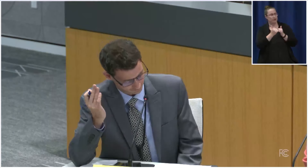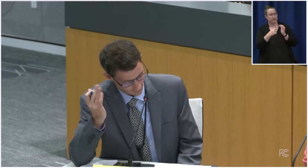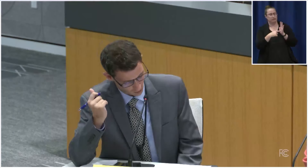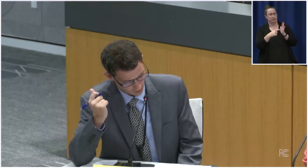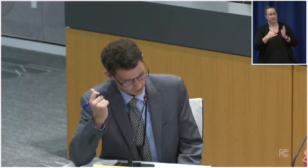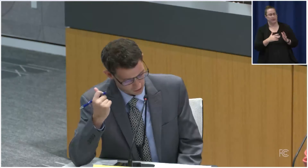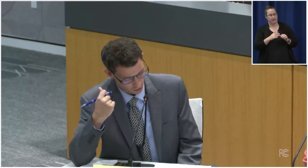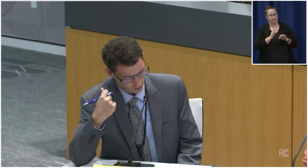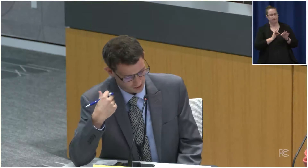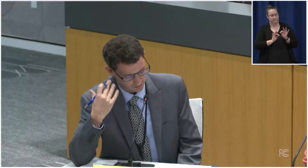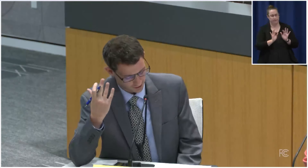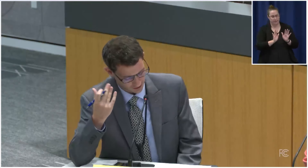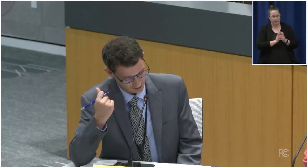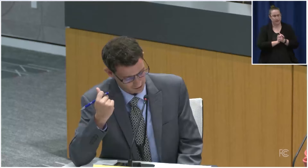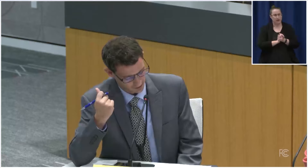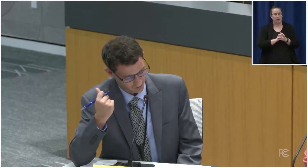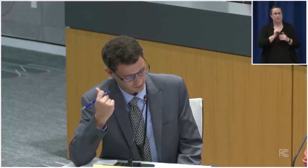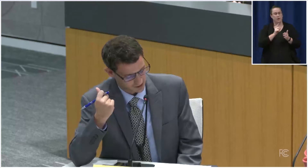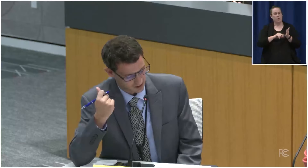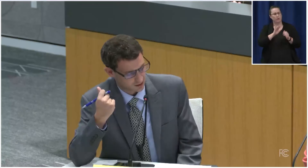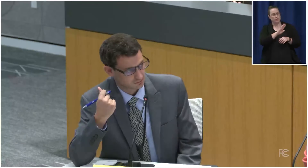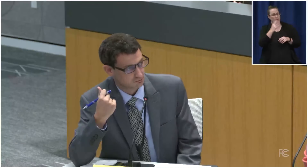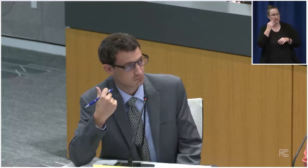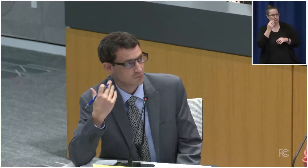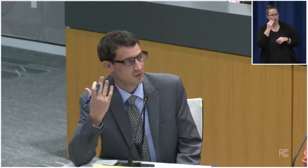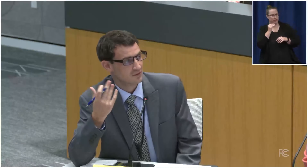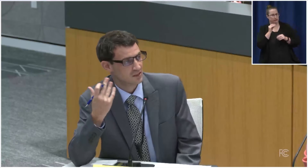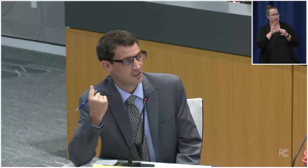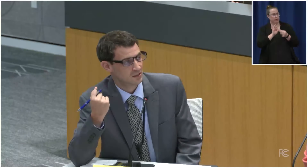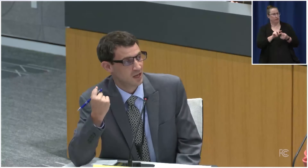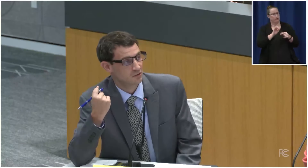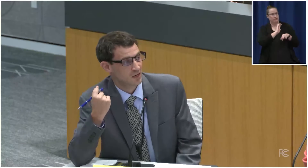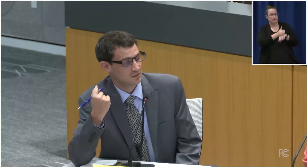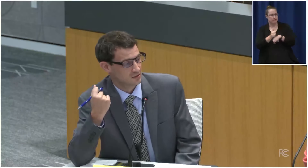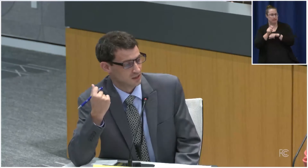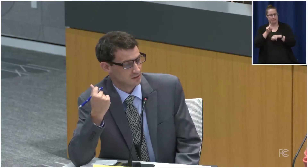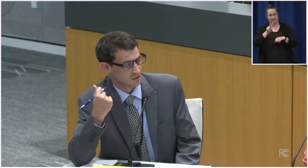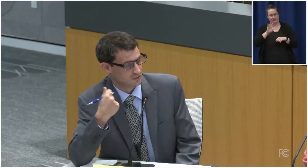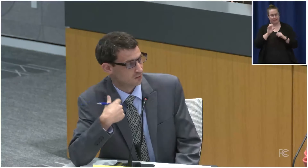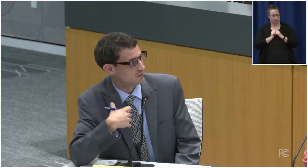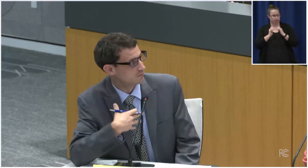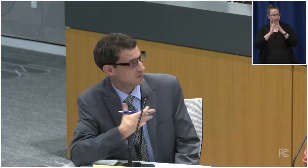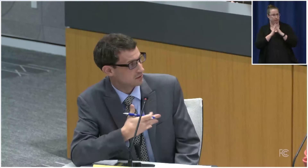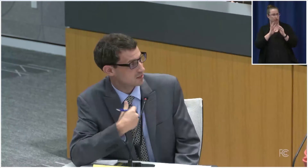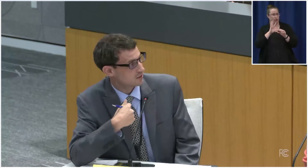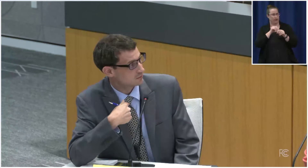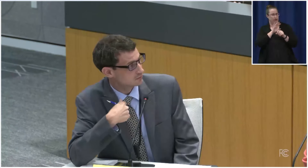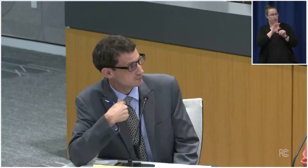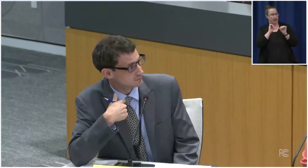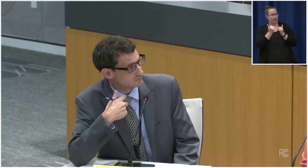TO TALK TO OUR HEARING REPRESENTATIVES AND SAY, SO WHAT WAS YOUR -- OUR FEDERAL AGENCY REPRESENTATIVES, WHAT